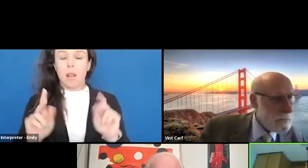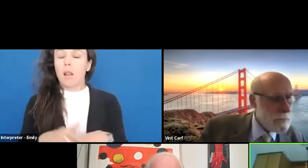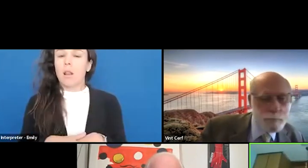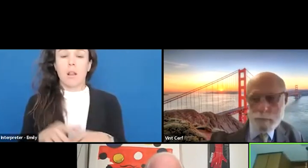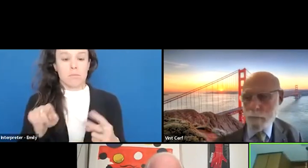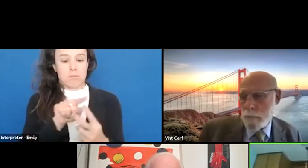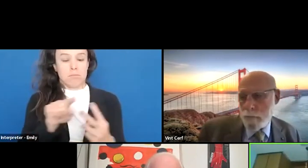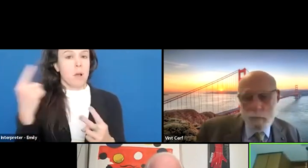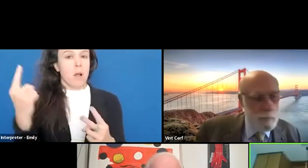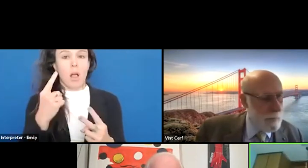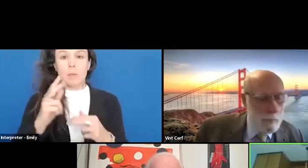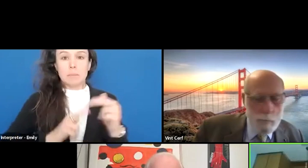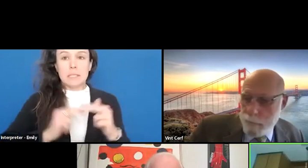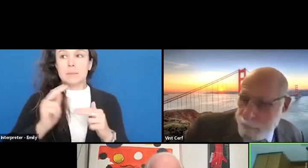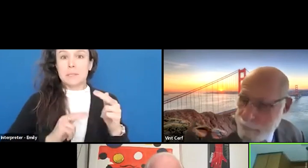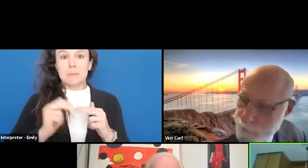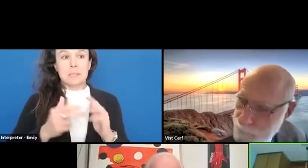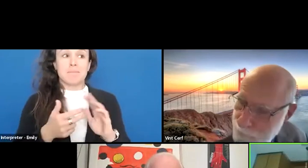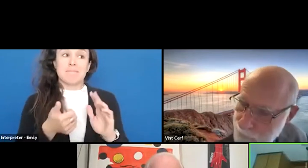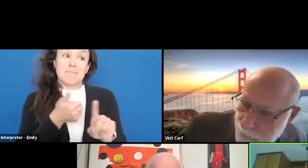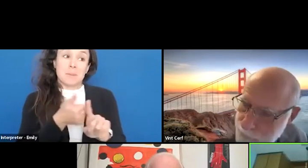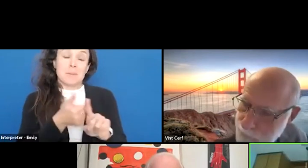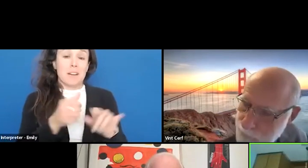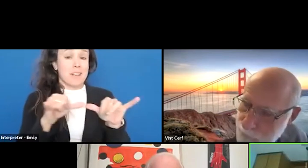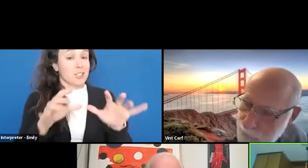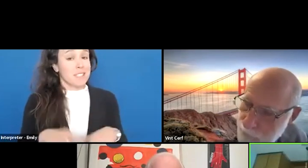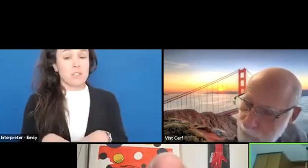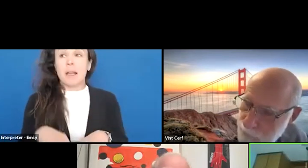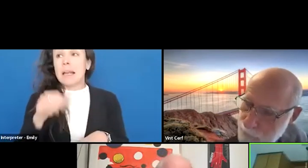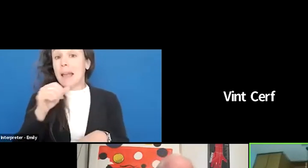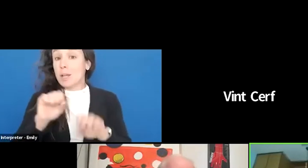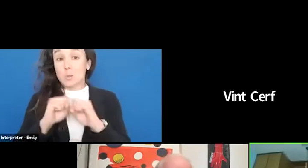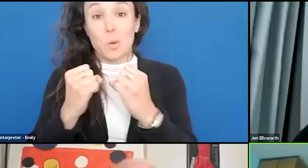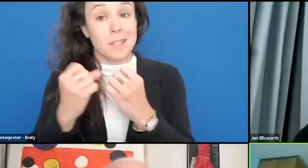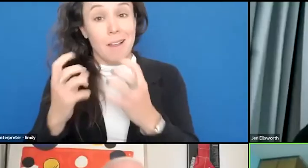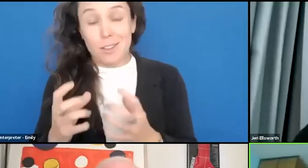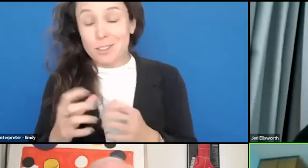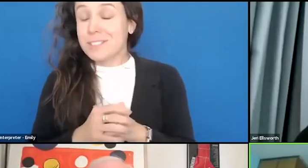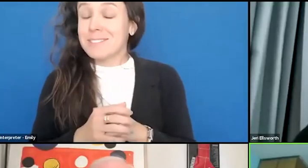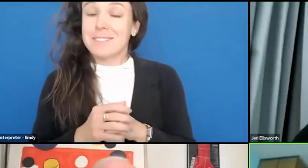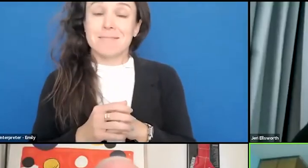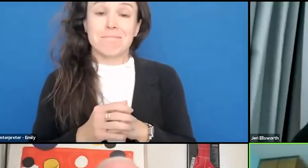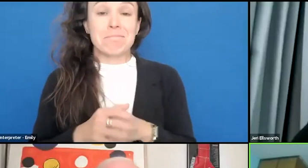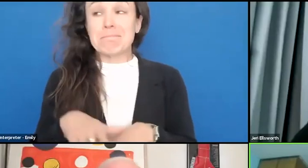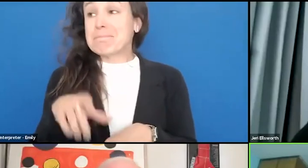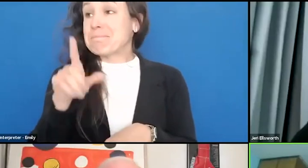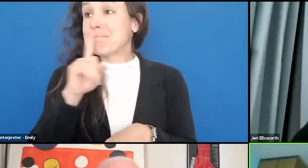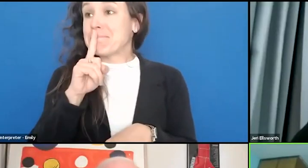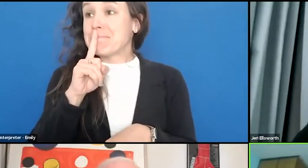so these are engineers -- I'm sorry these aren't sociologists, they aren't classic futurists,